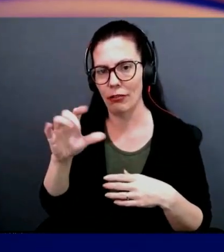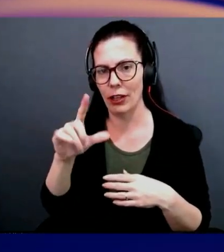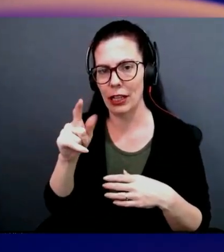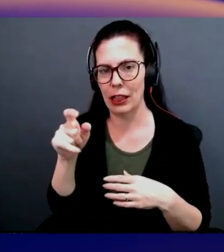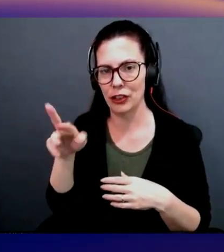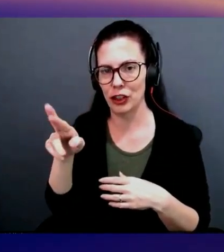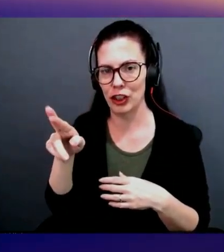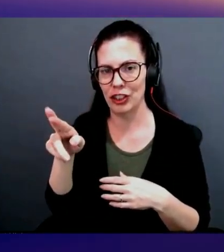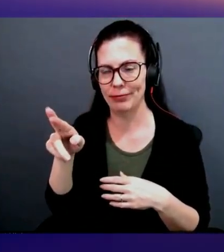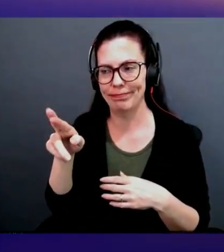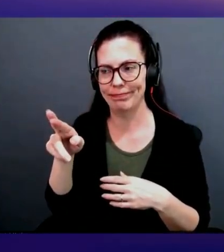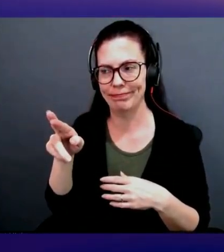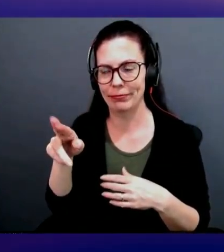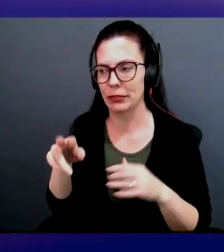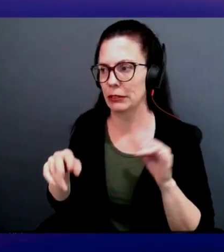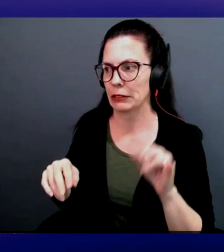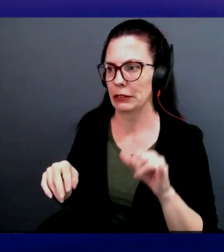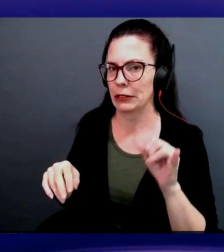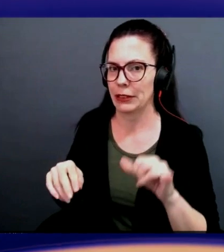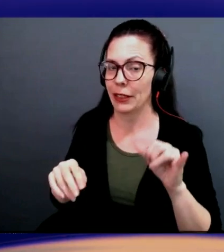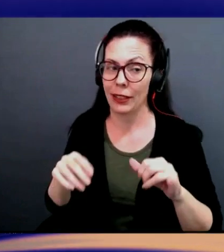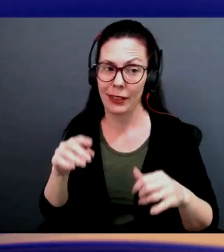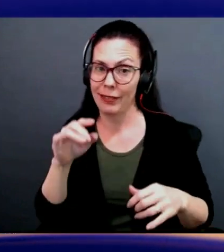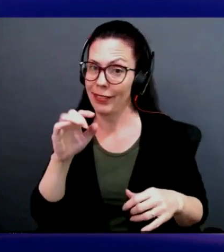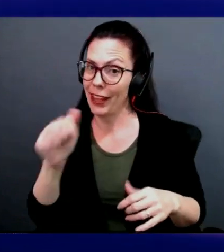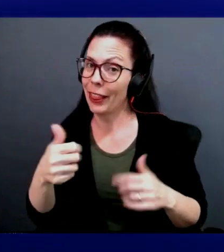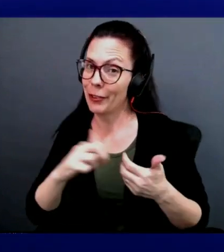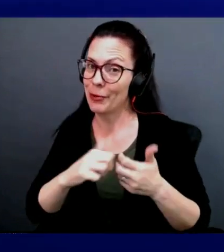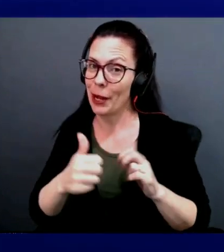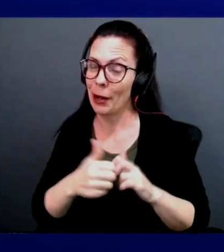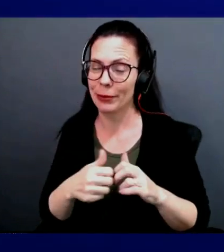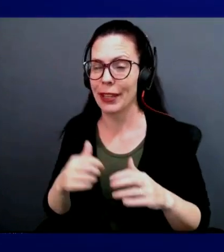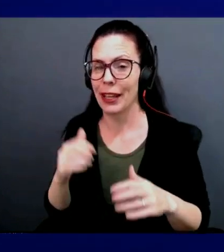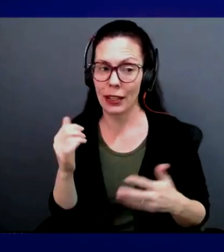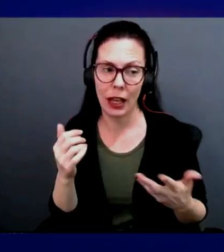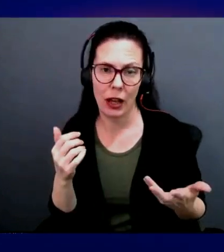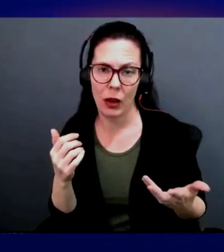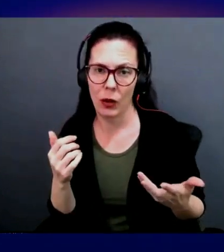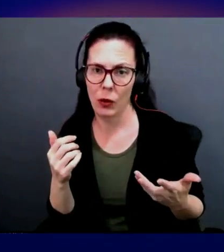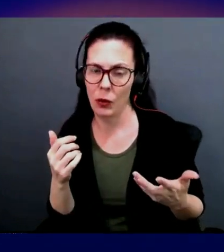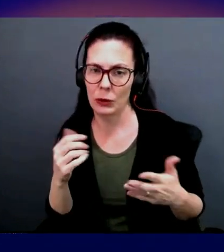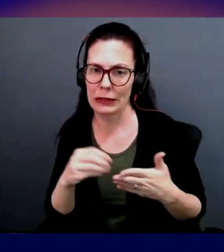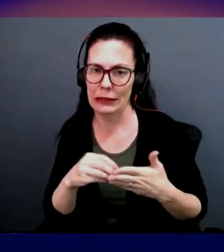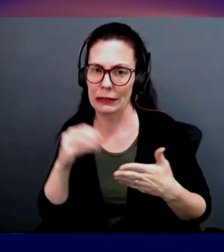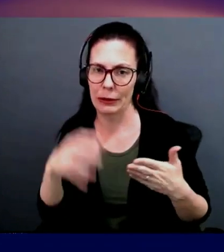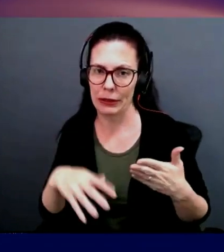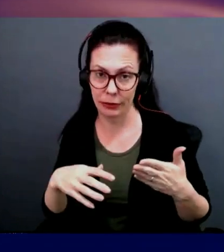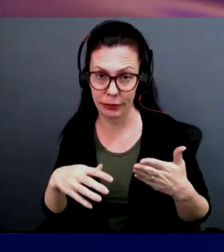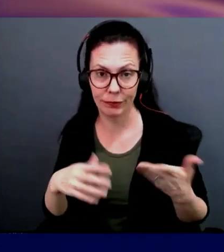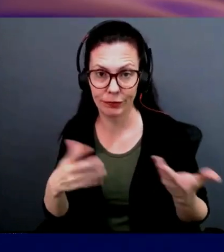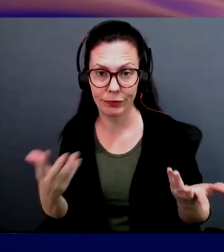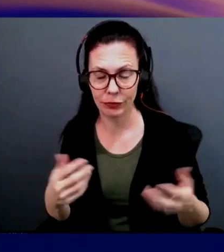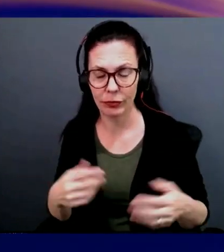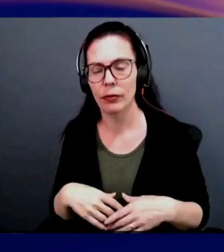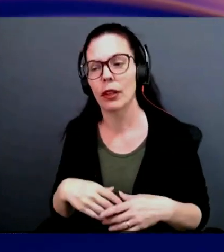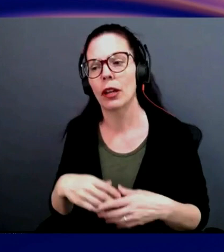Which again is another problem that, hey, you know what? It leads to cost increase. So with Interactive Sessions,